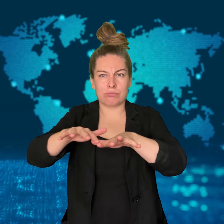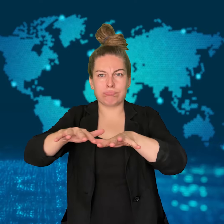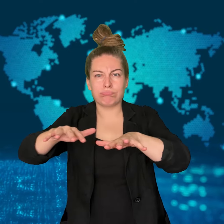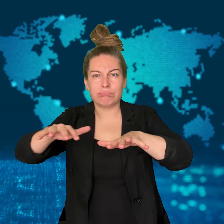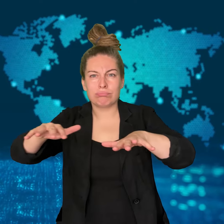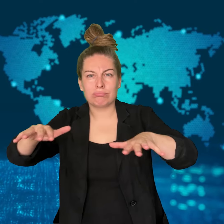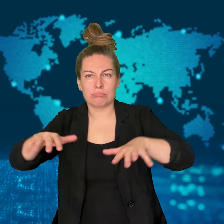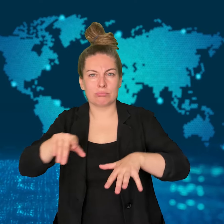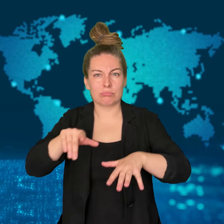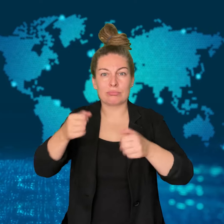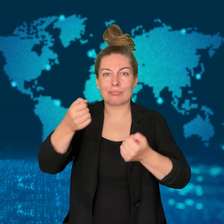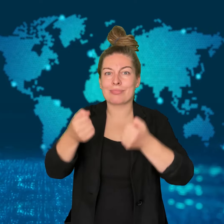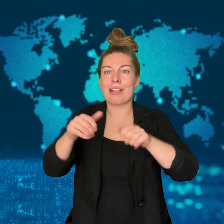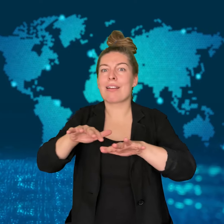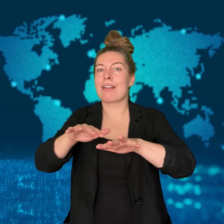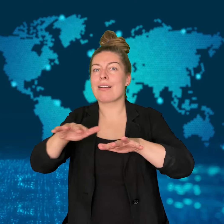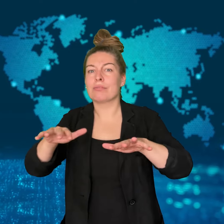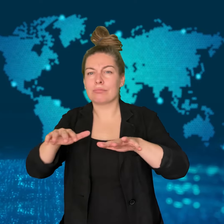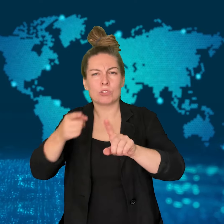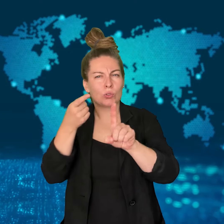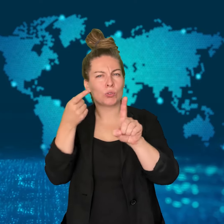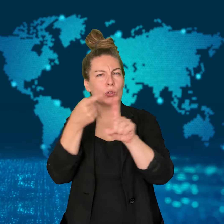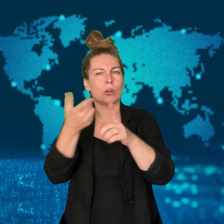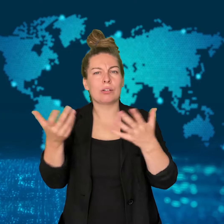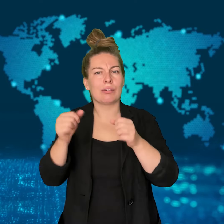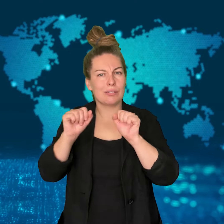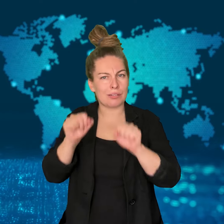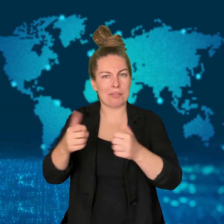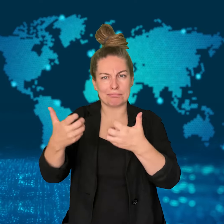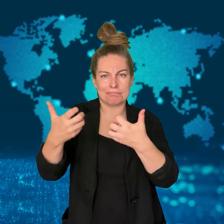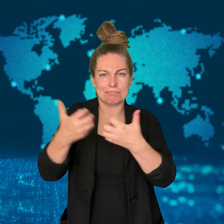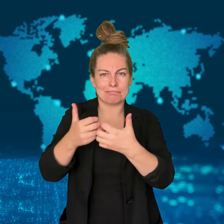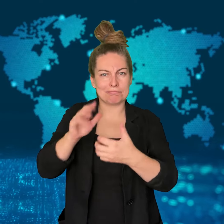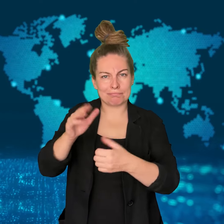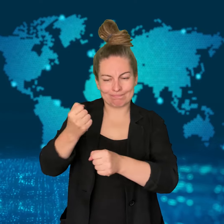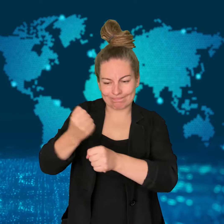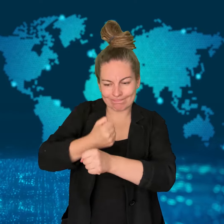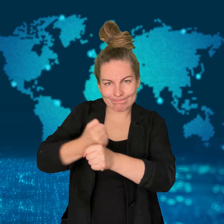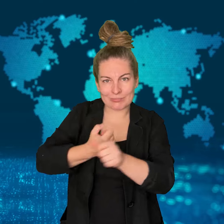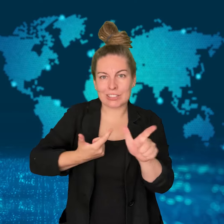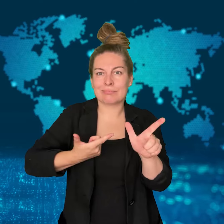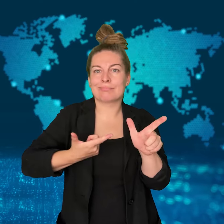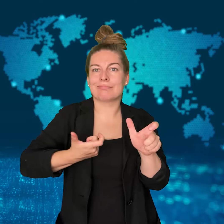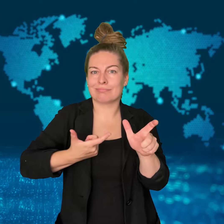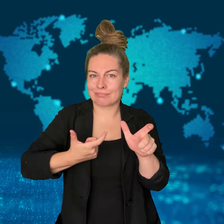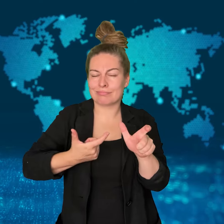Those machines are used to produce